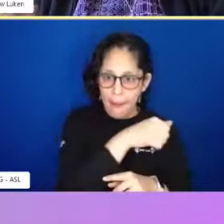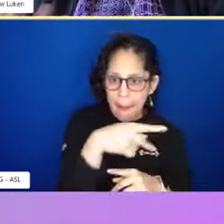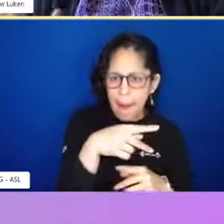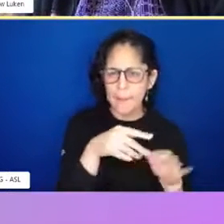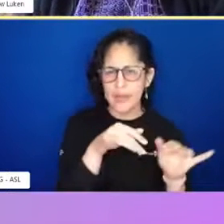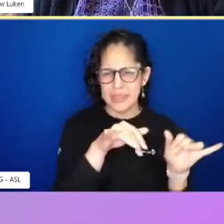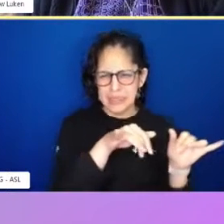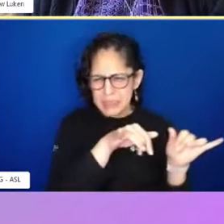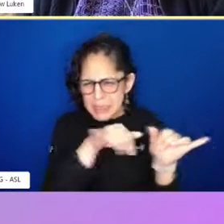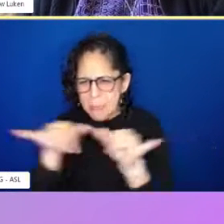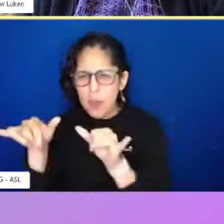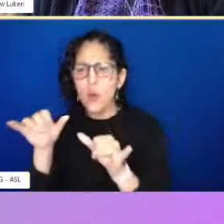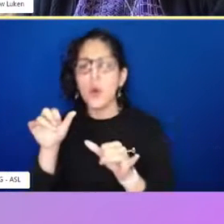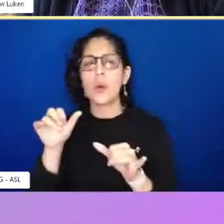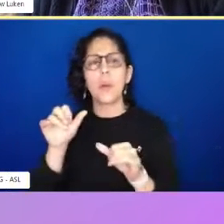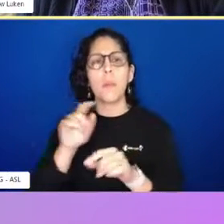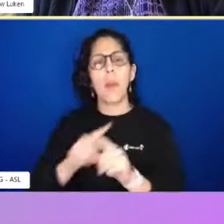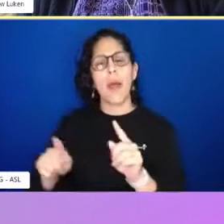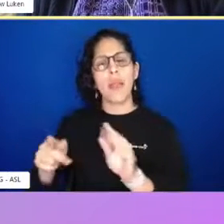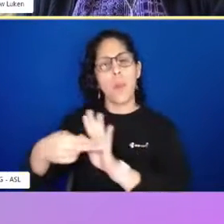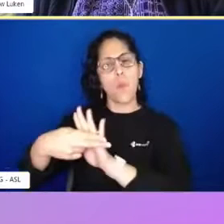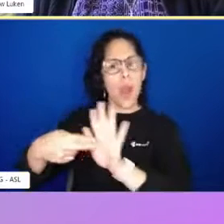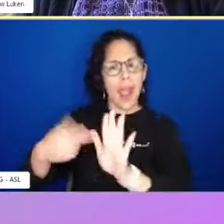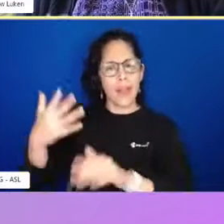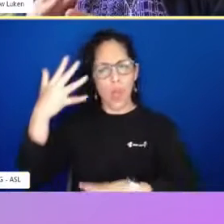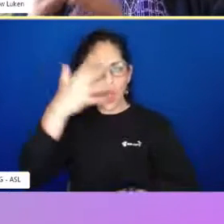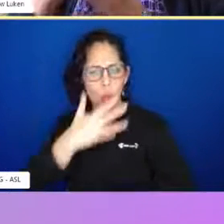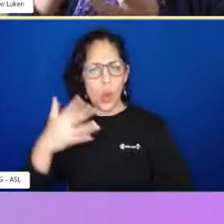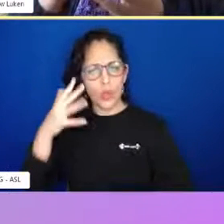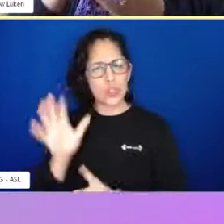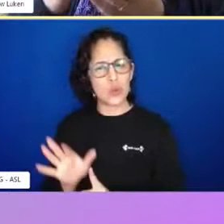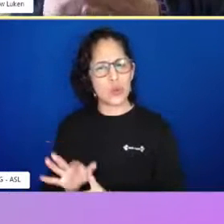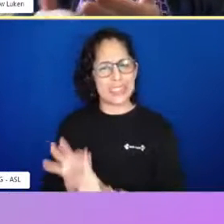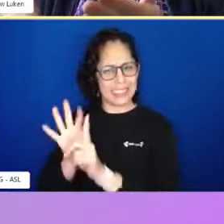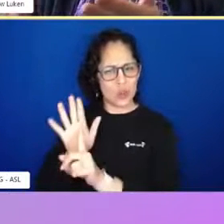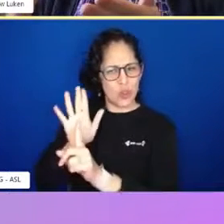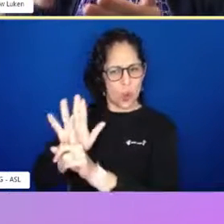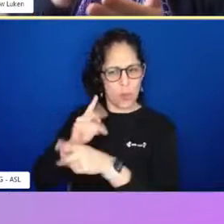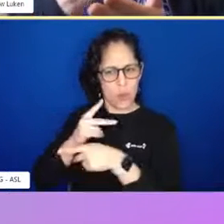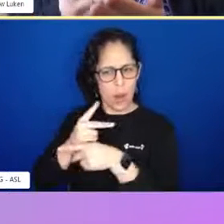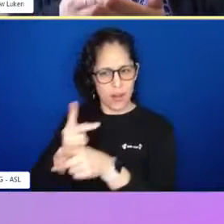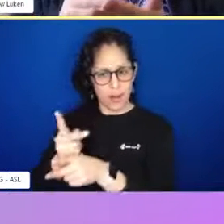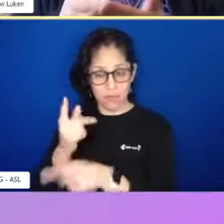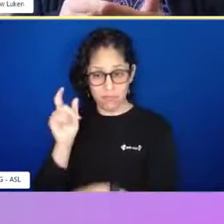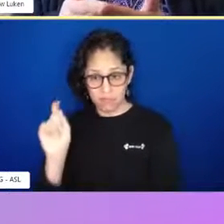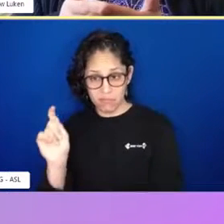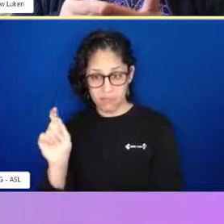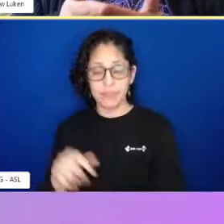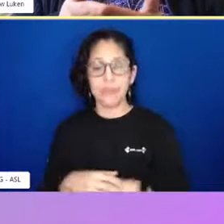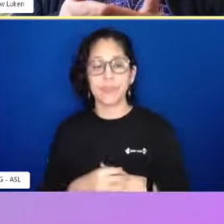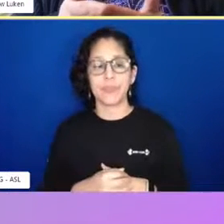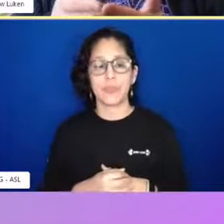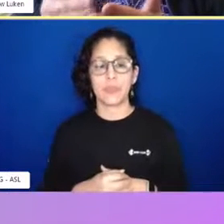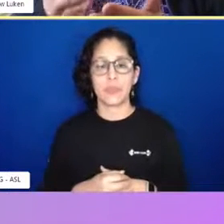subsequently thereafter. Is it similar to what we see in other applications, and but unique on brand for your